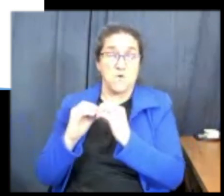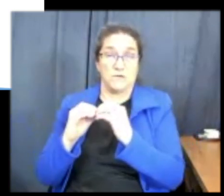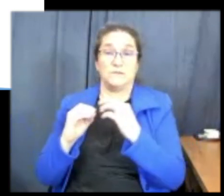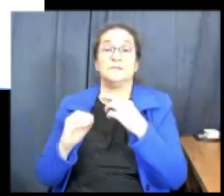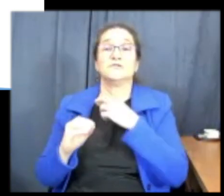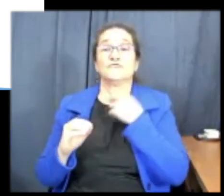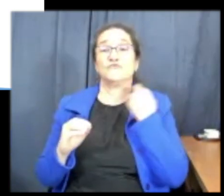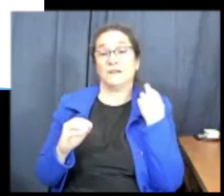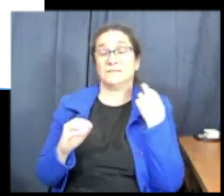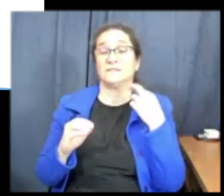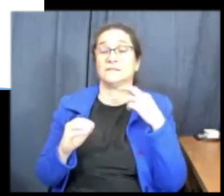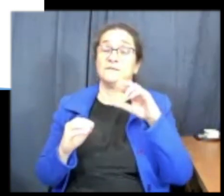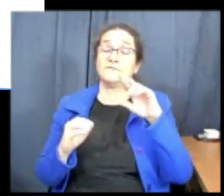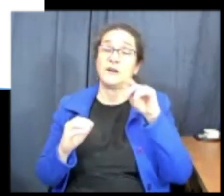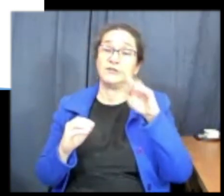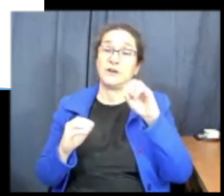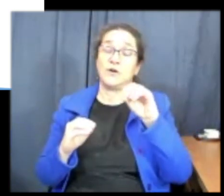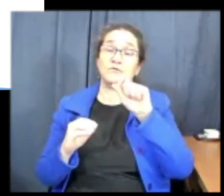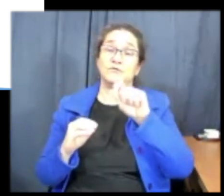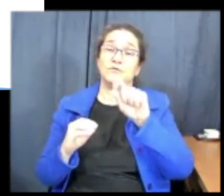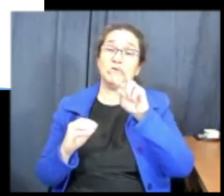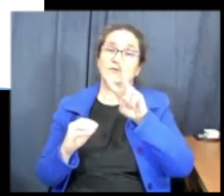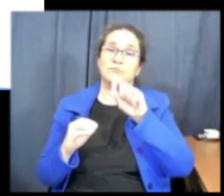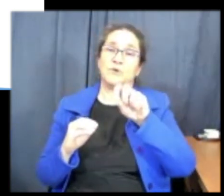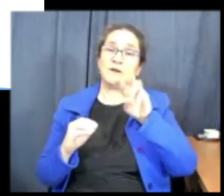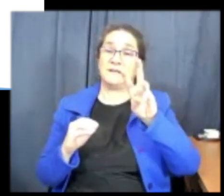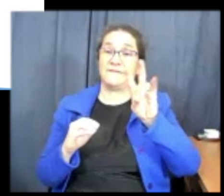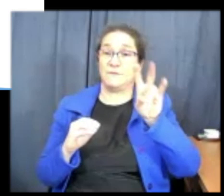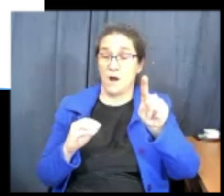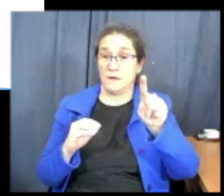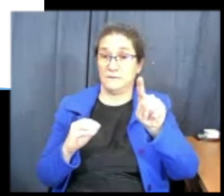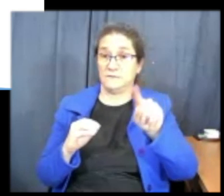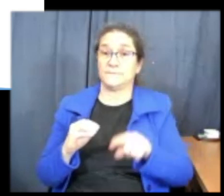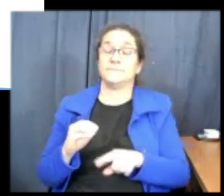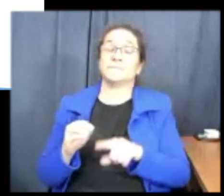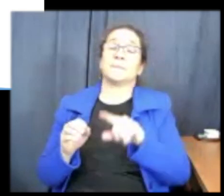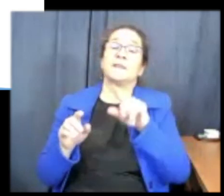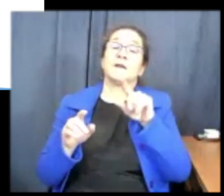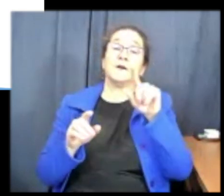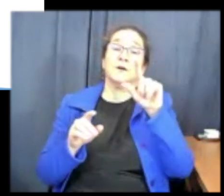so in 2018-2019 the risk ratio was 2.96